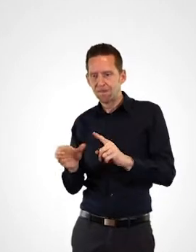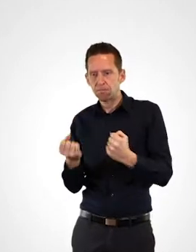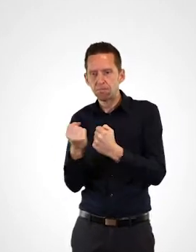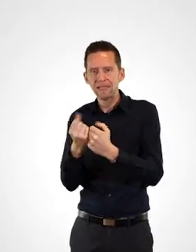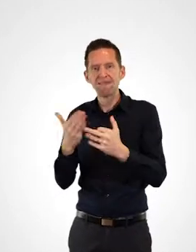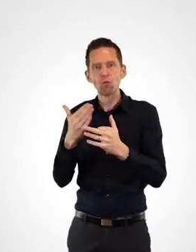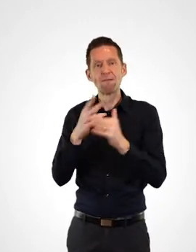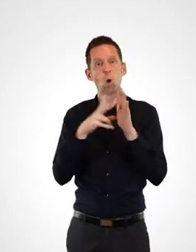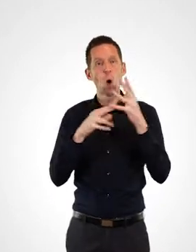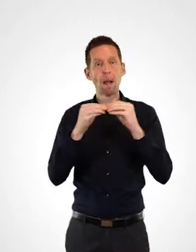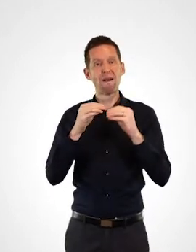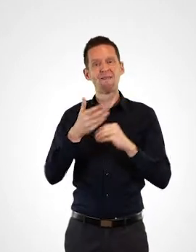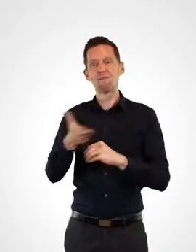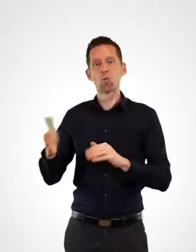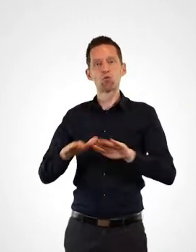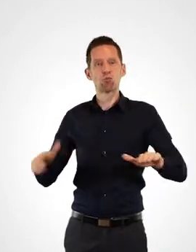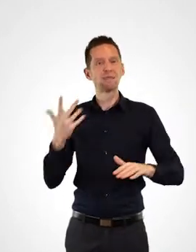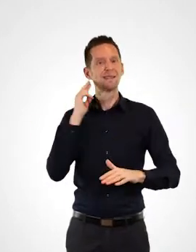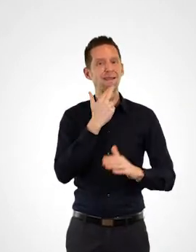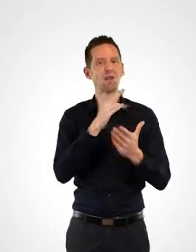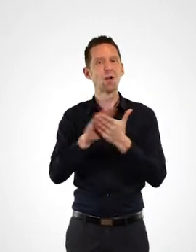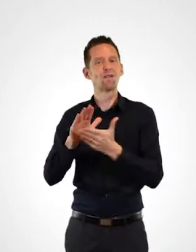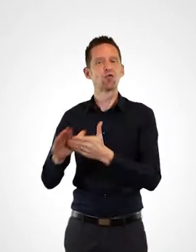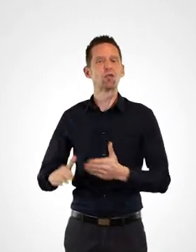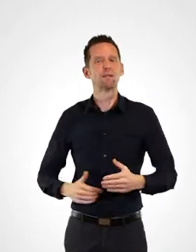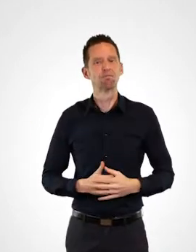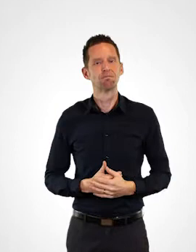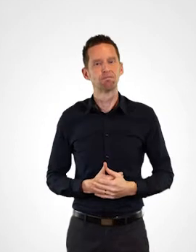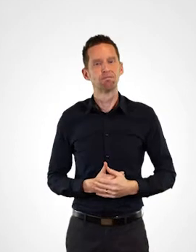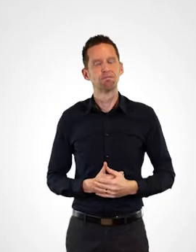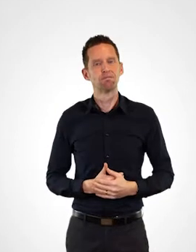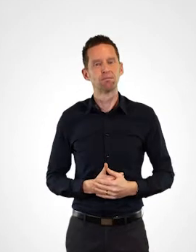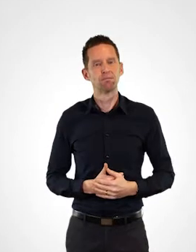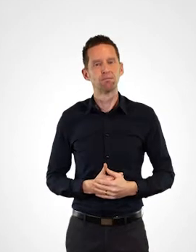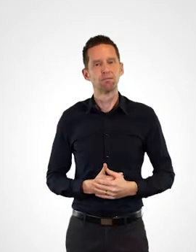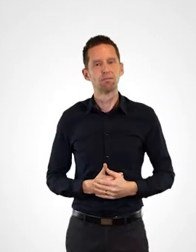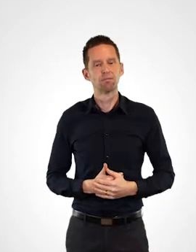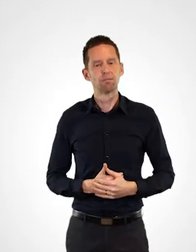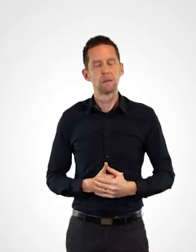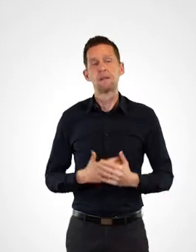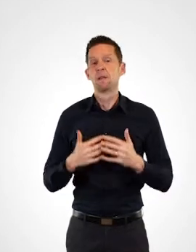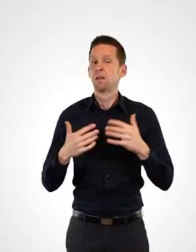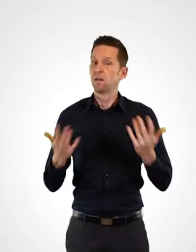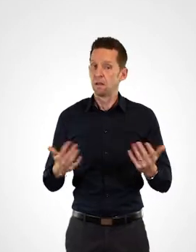for vocabulary for young deaf and hard of hearing children.